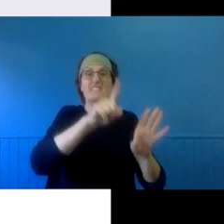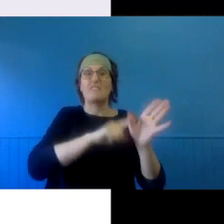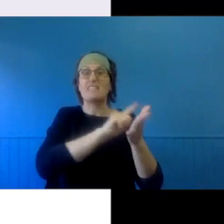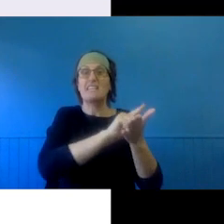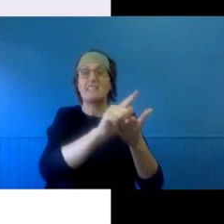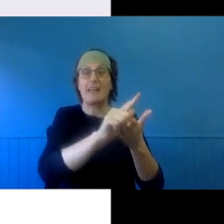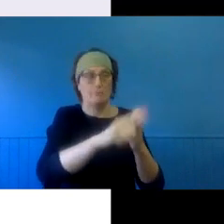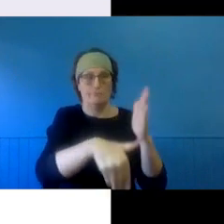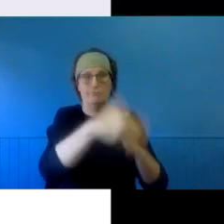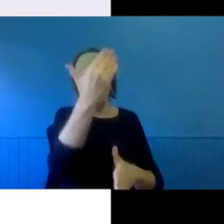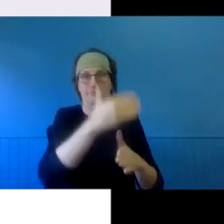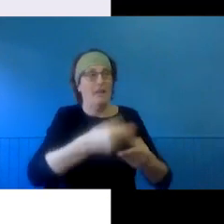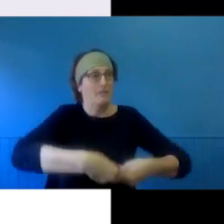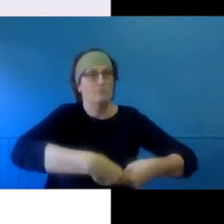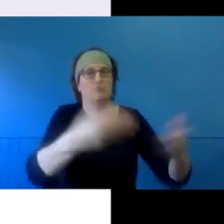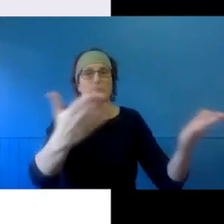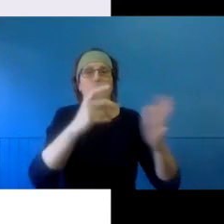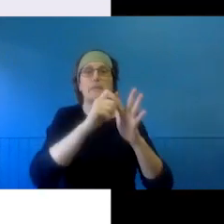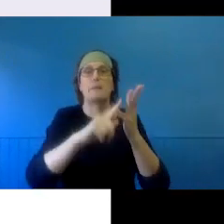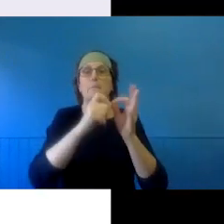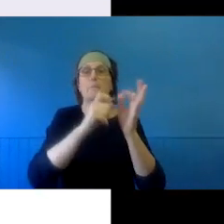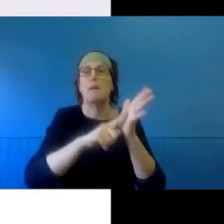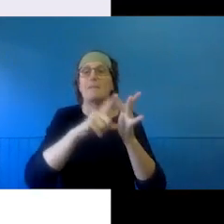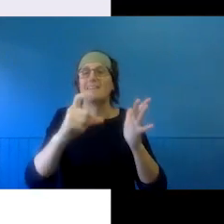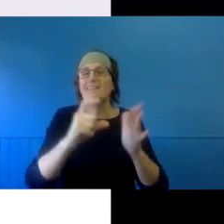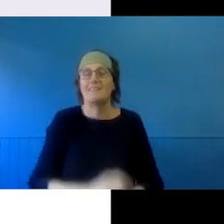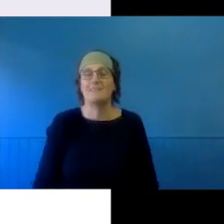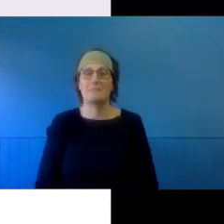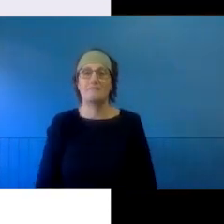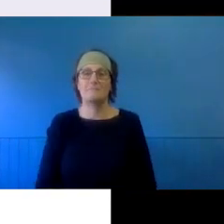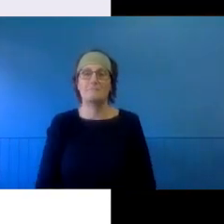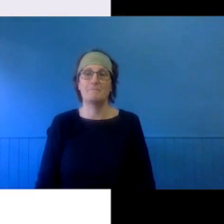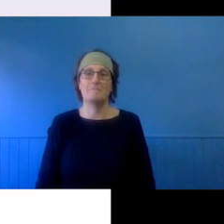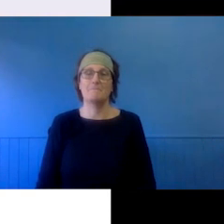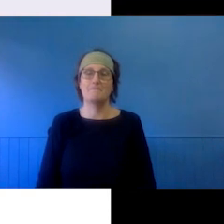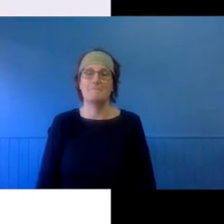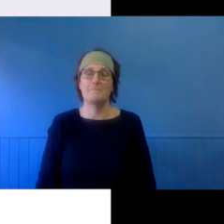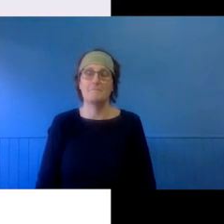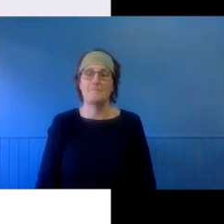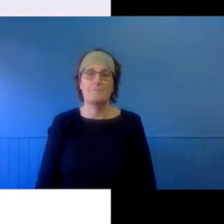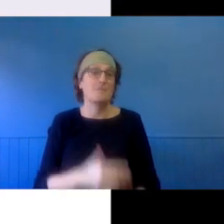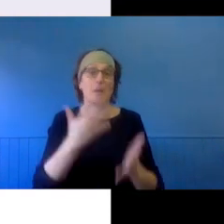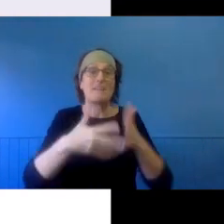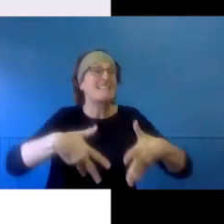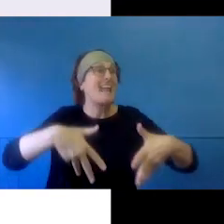goes into the public domain, which is where anyone can copy it, and